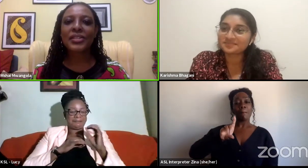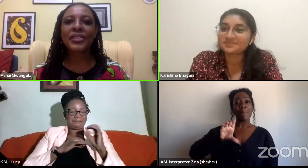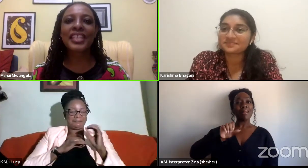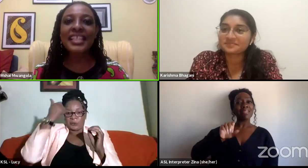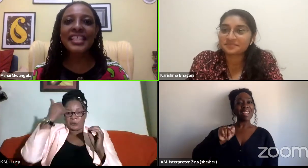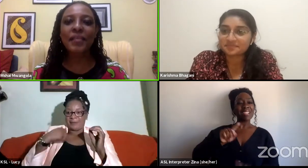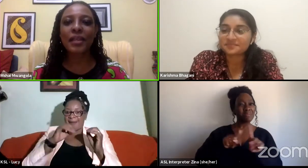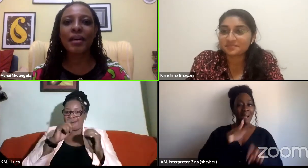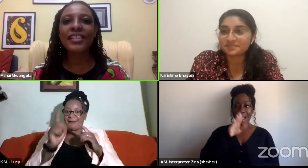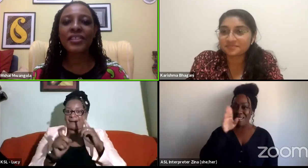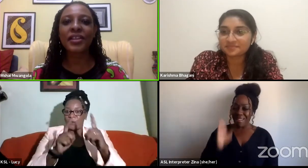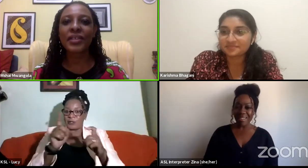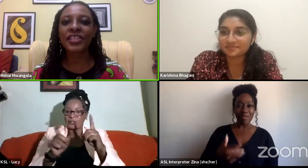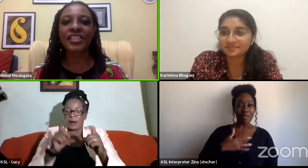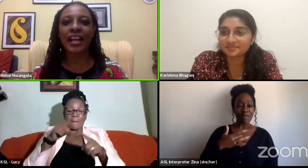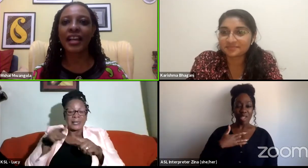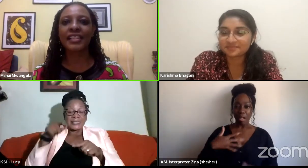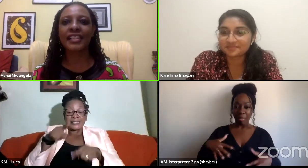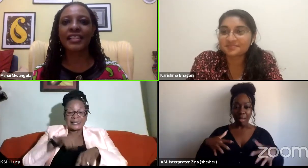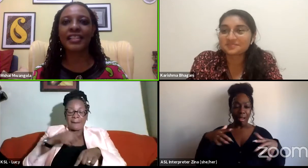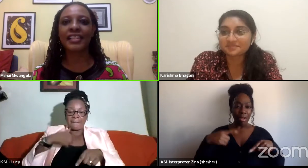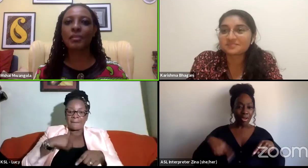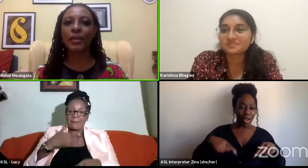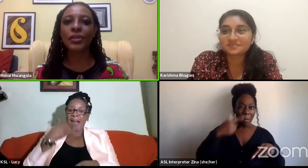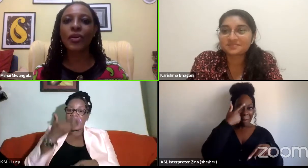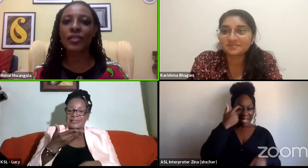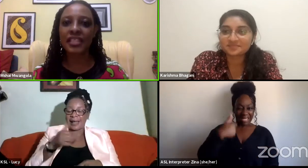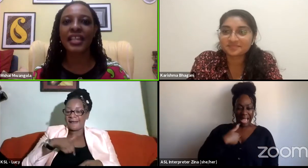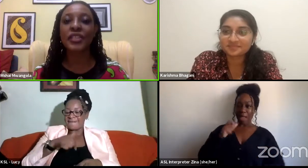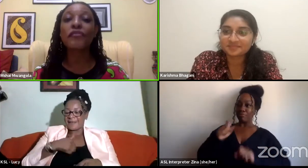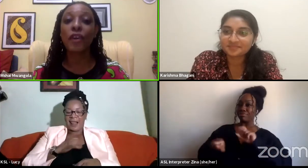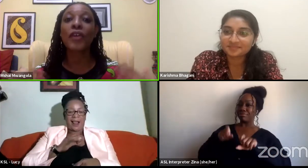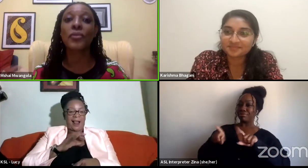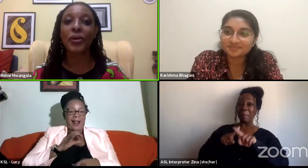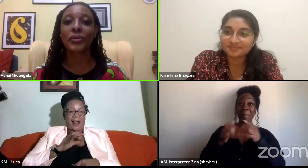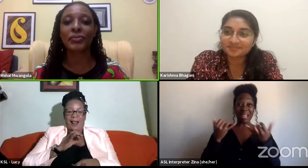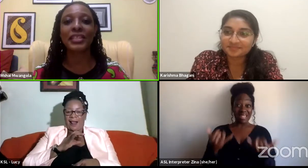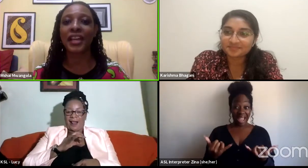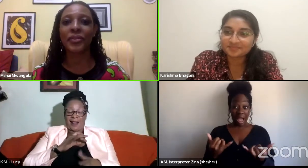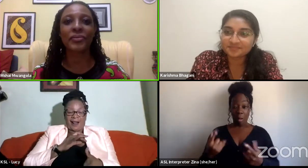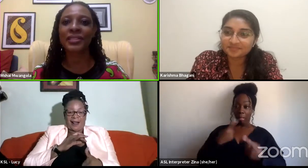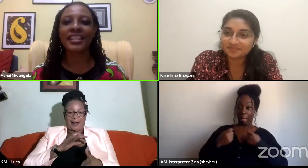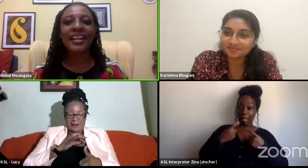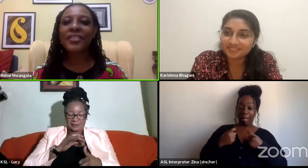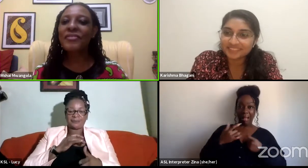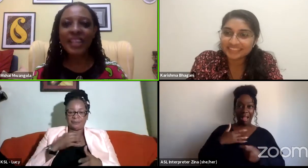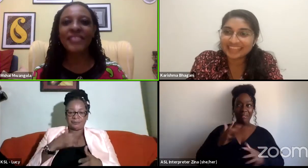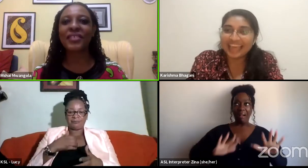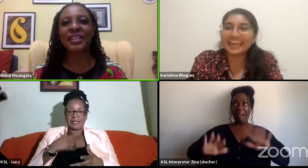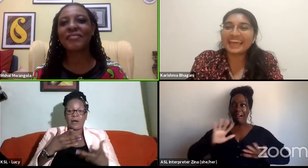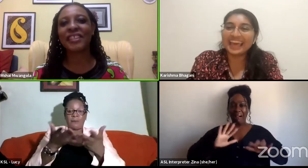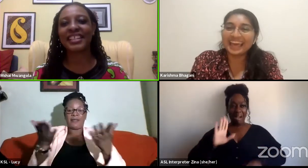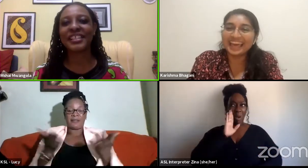So this time that I'm answering the questions, I just felt like I was about to go on stage for a role which I felt was really, really frightening.